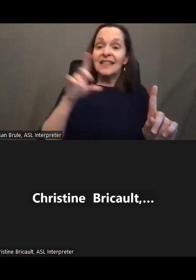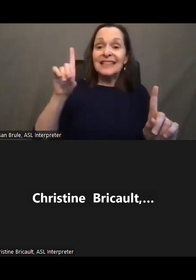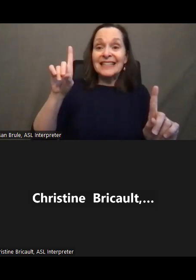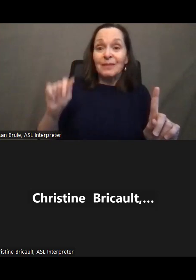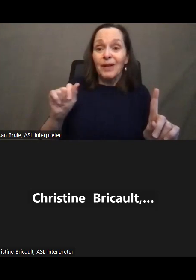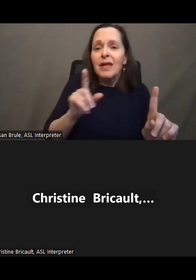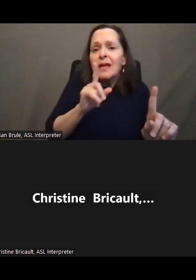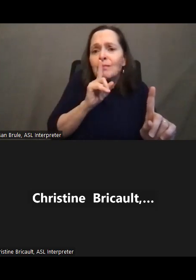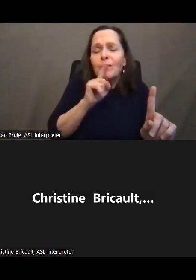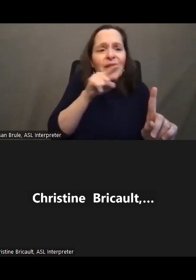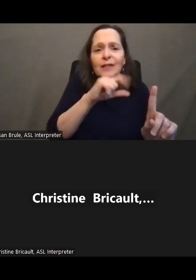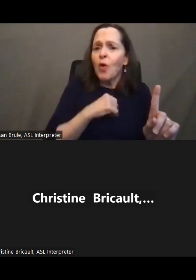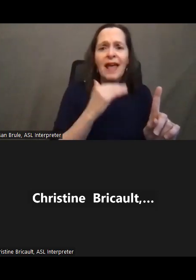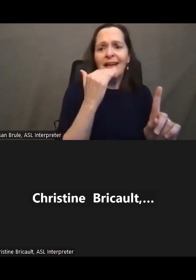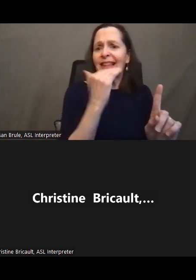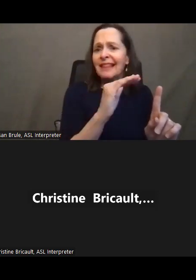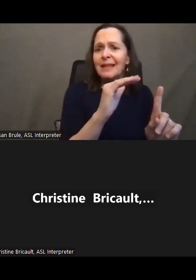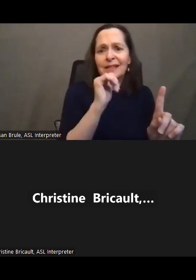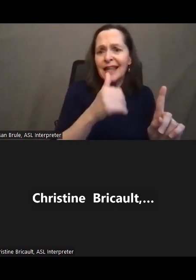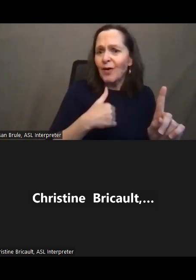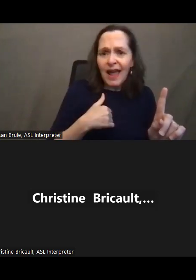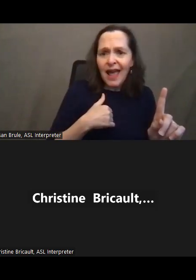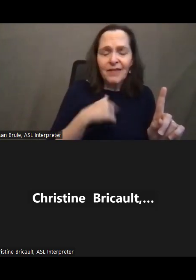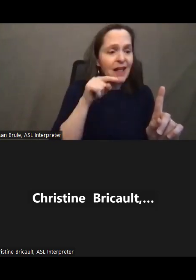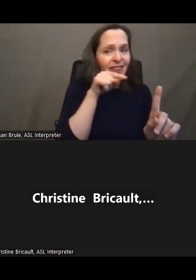And there isn't that affect on a major life activity there.